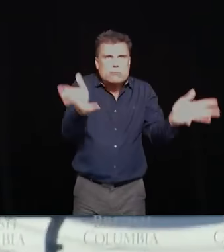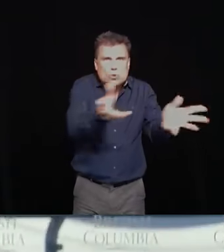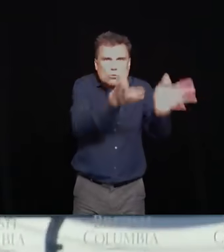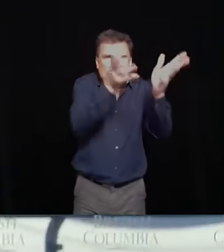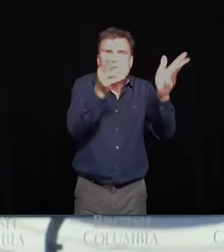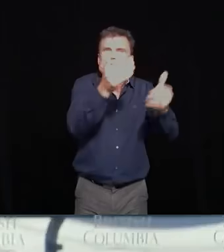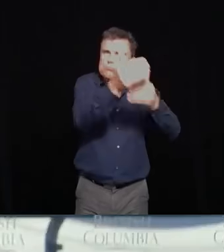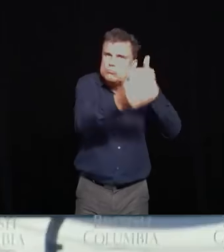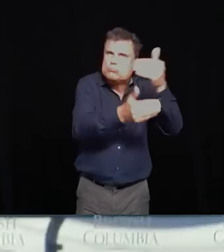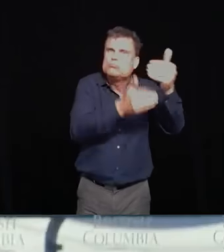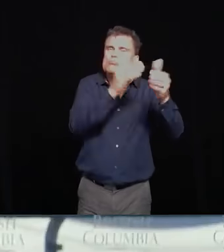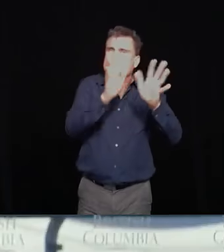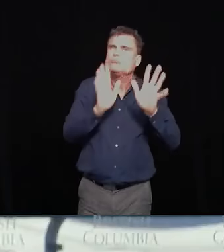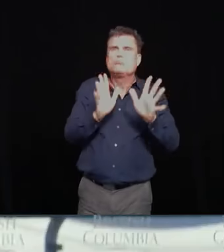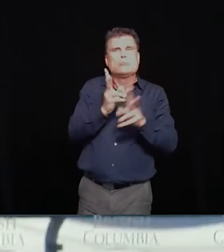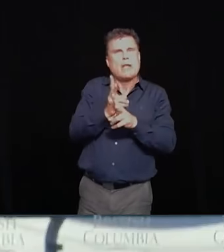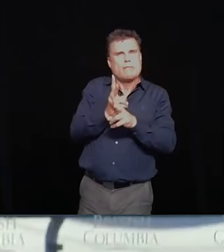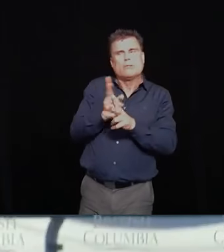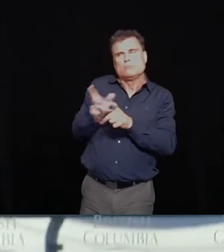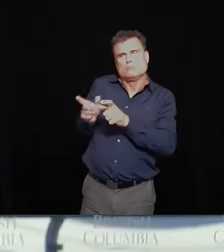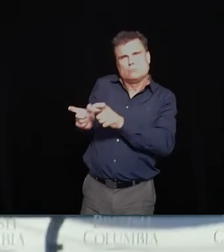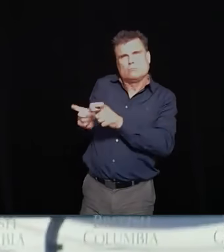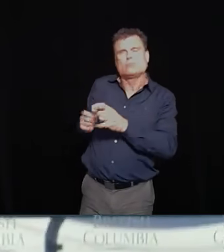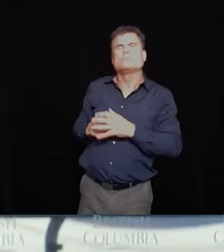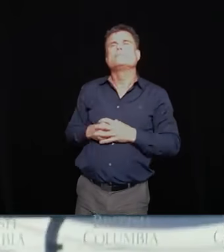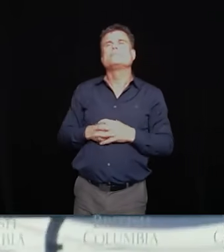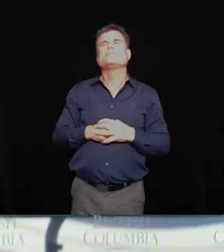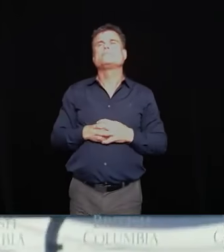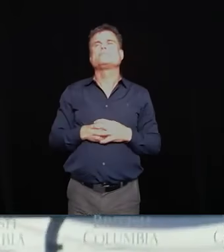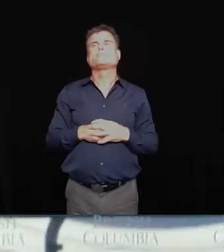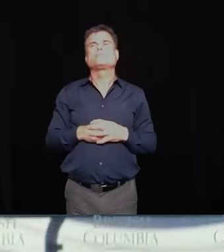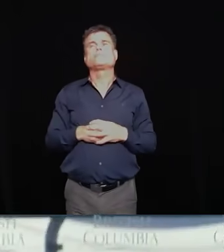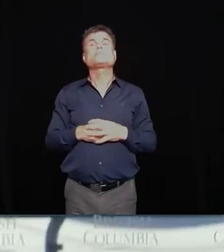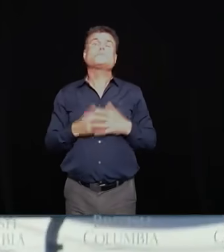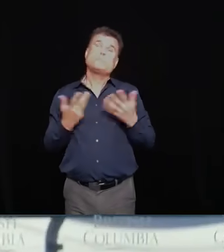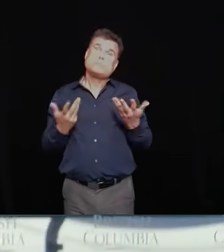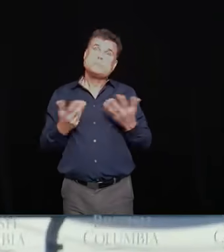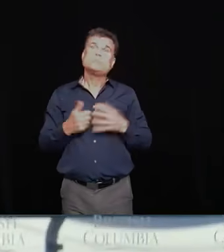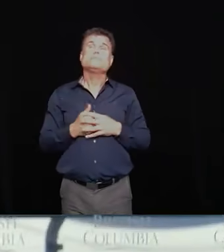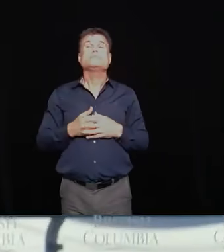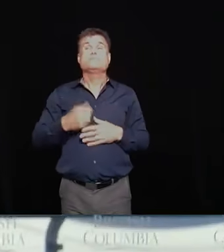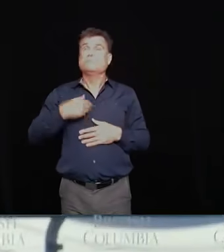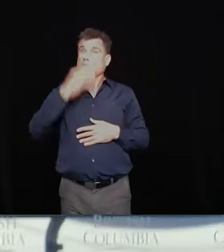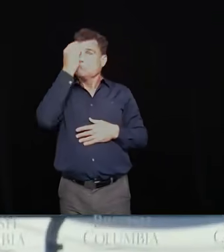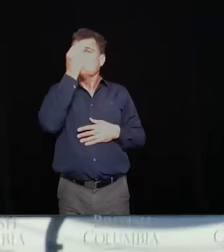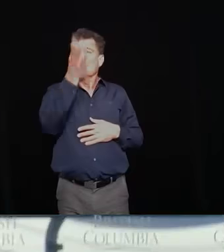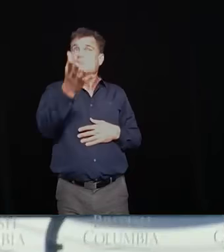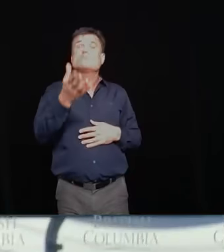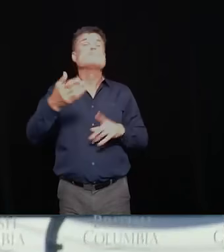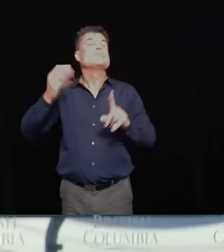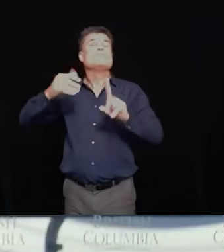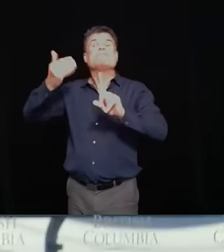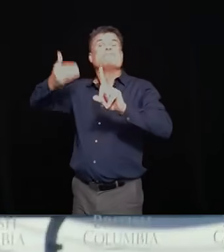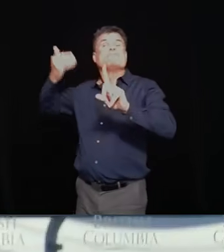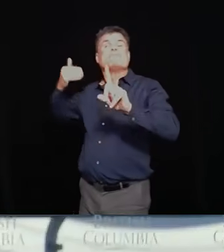Hello Doctor Henry thank you for taking my question. Under current guidelines for schools